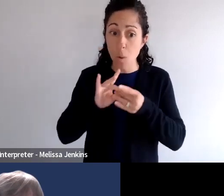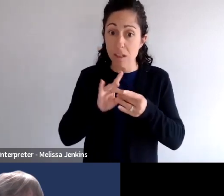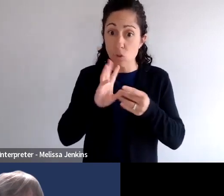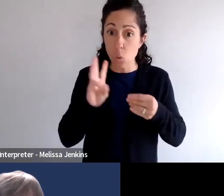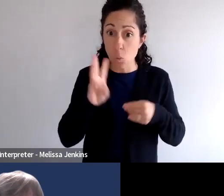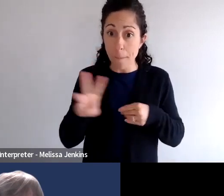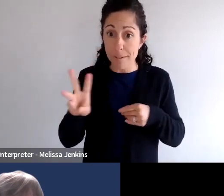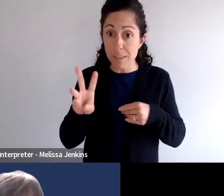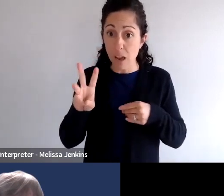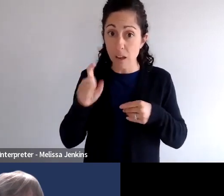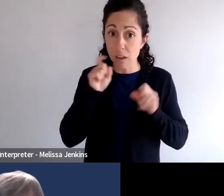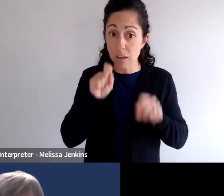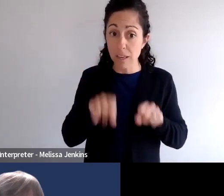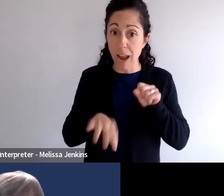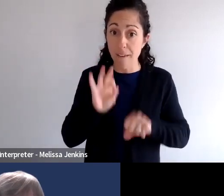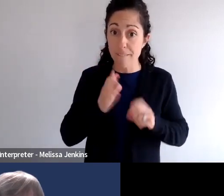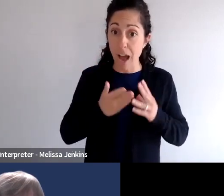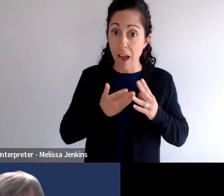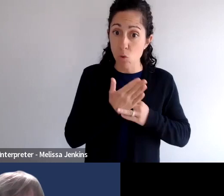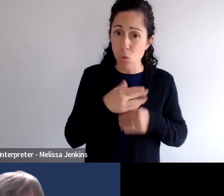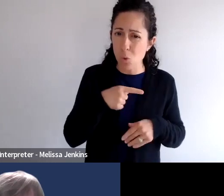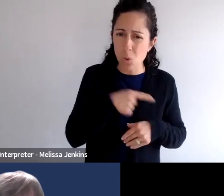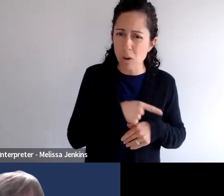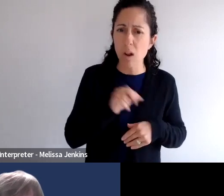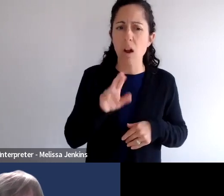that uh platform or is there a separate web address